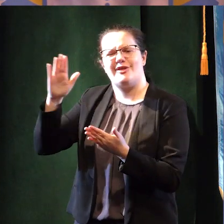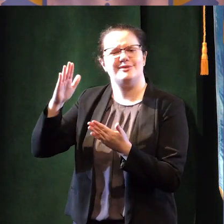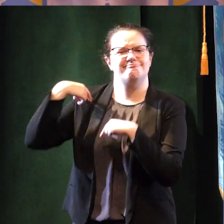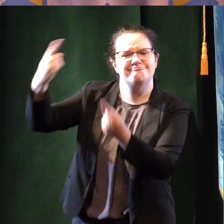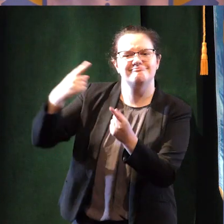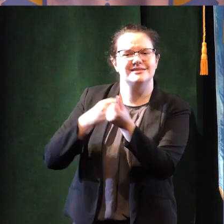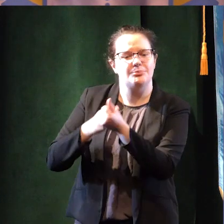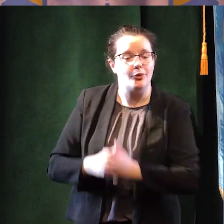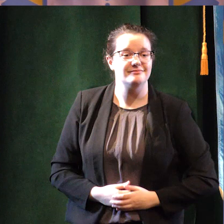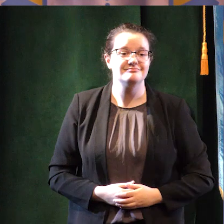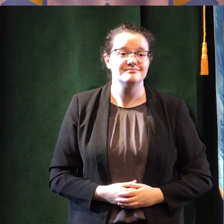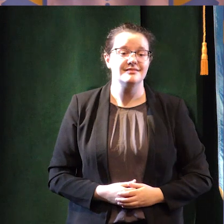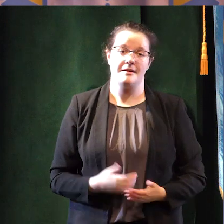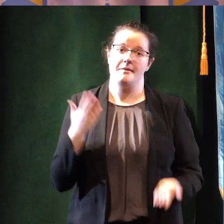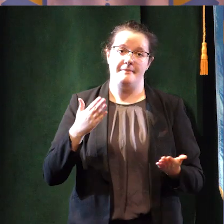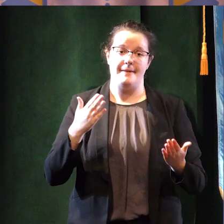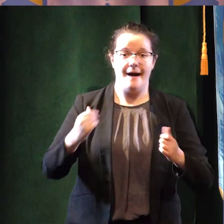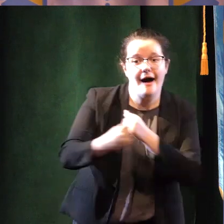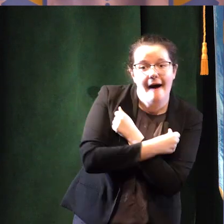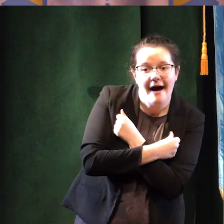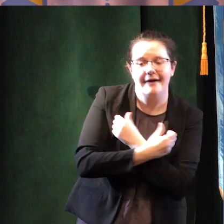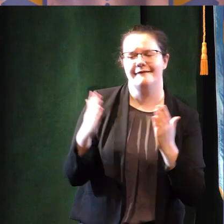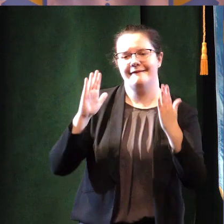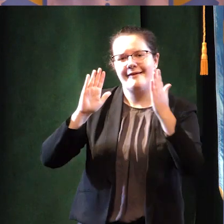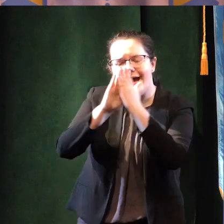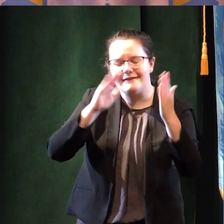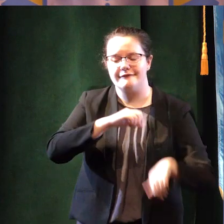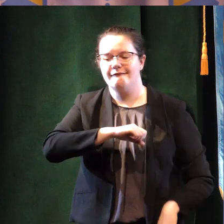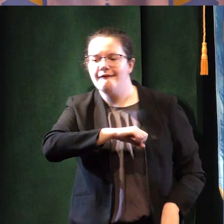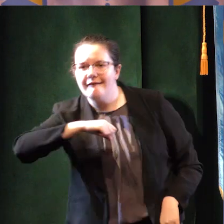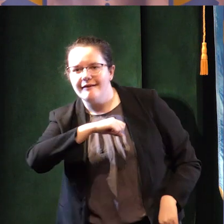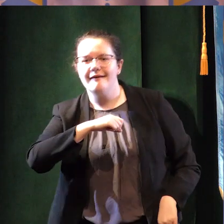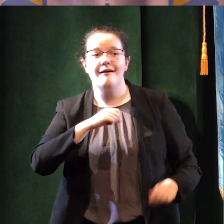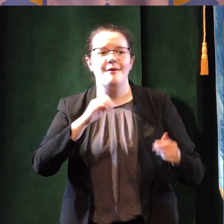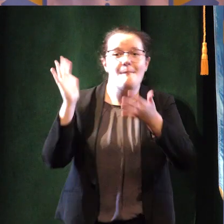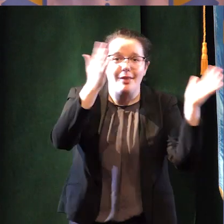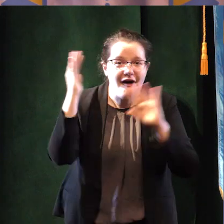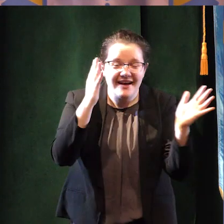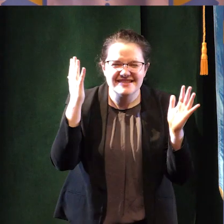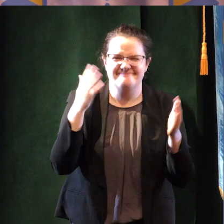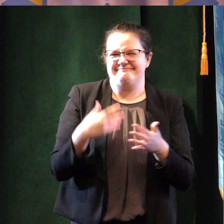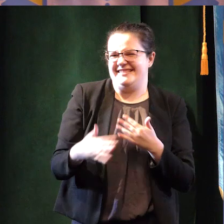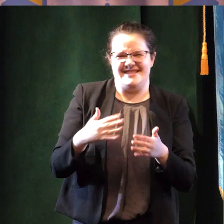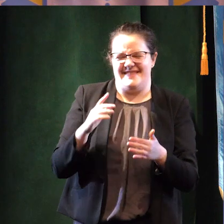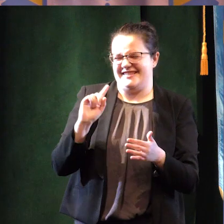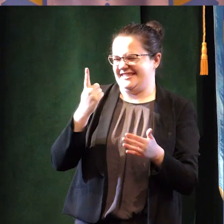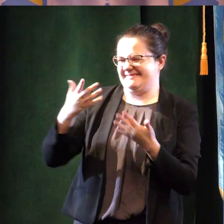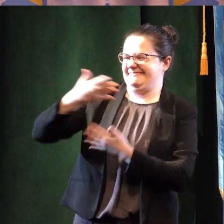be it full-on a hug a high-five an elbow touch or a hearty round of applause